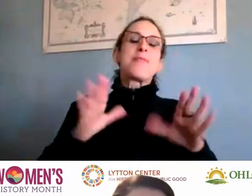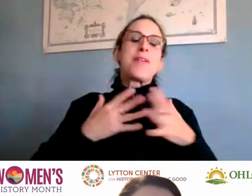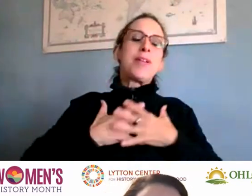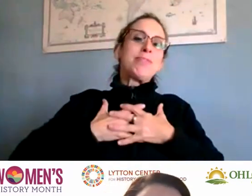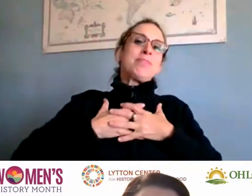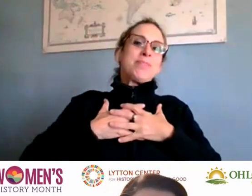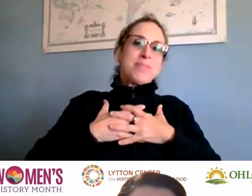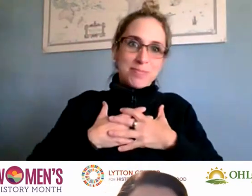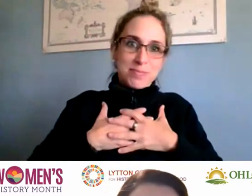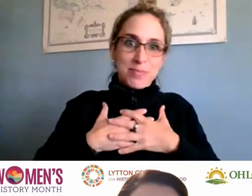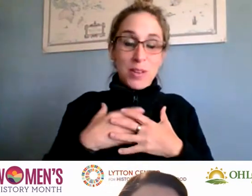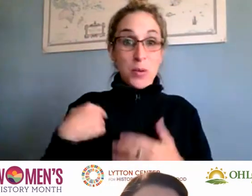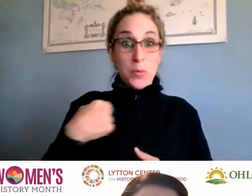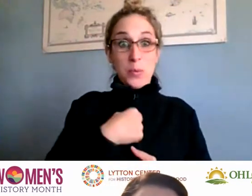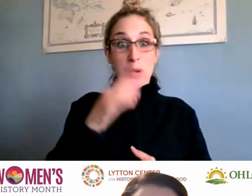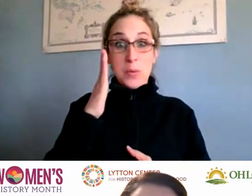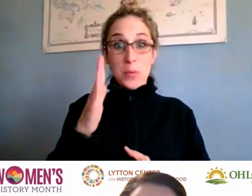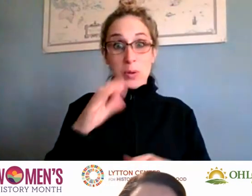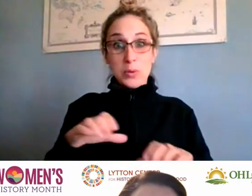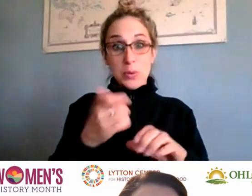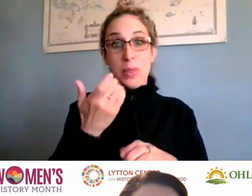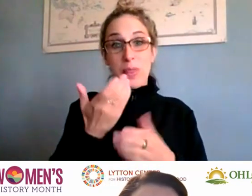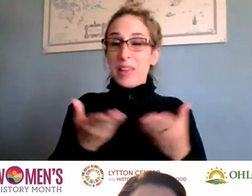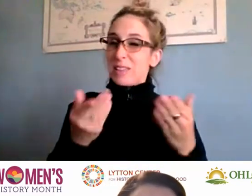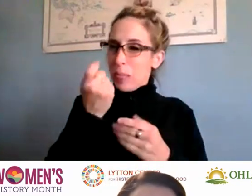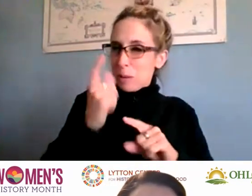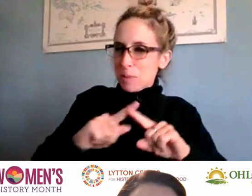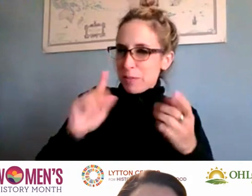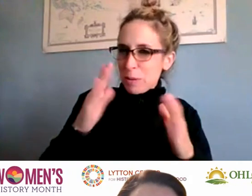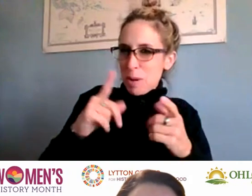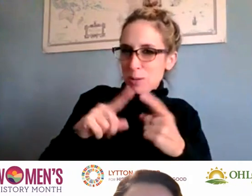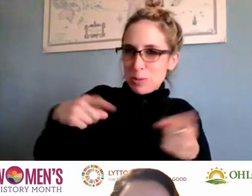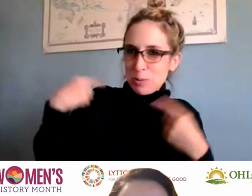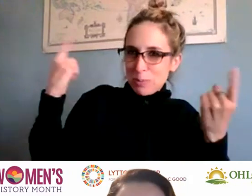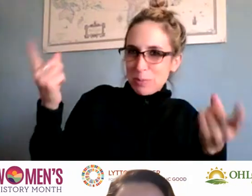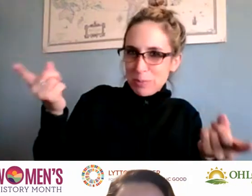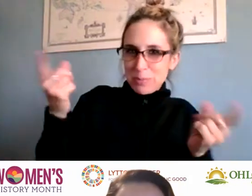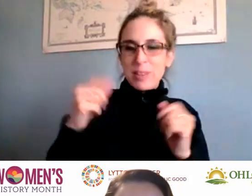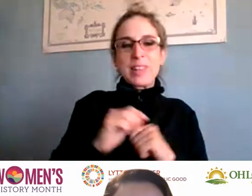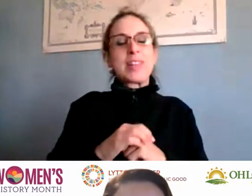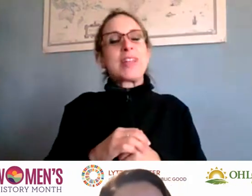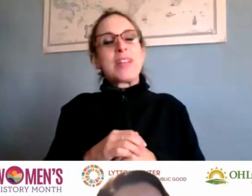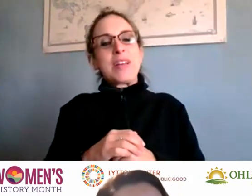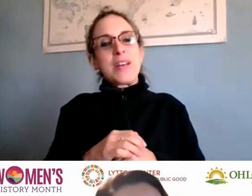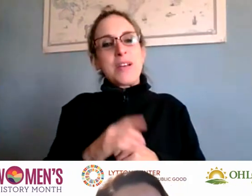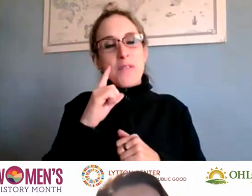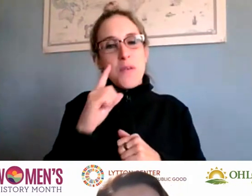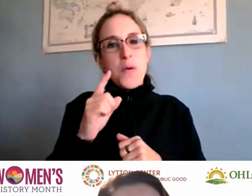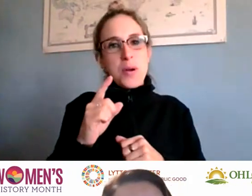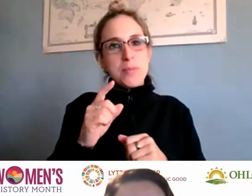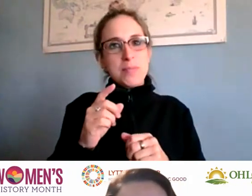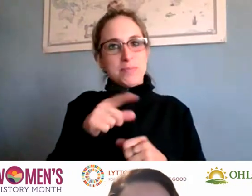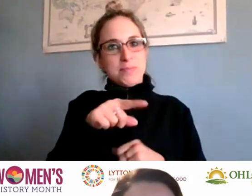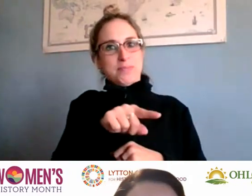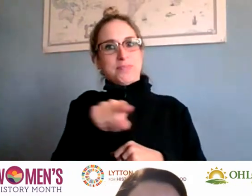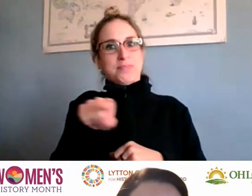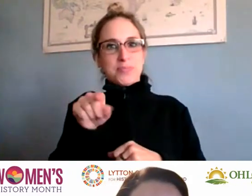Kyle Livie (he/him/his): So we are going to do things a little differently than what we normally do here at the Lytton Center--so for those we have lots of returning guests--